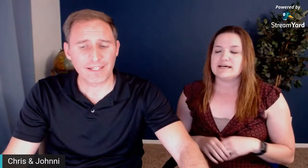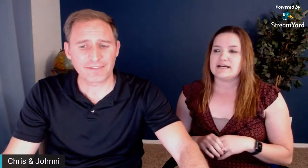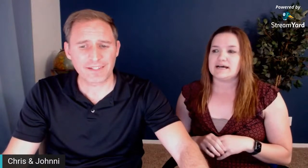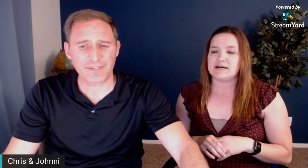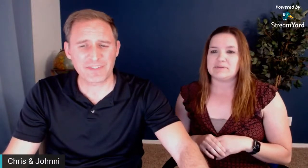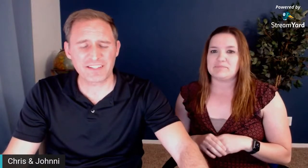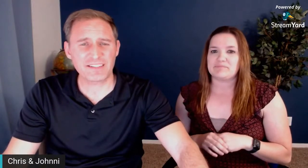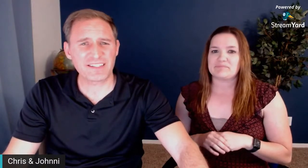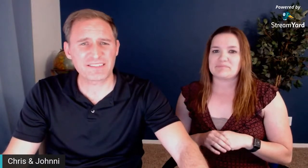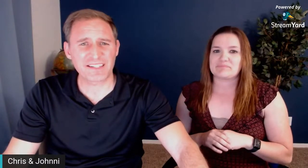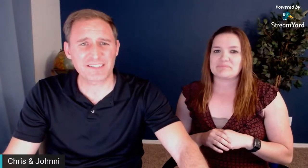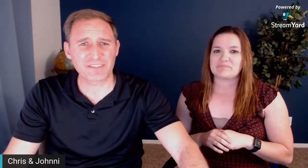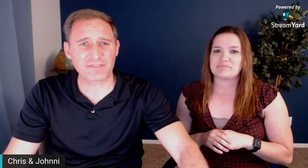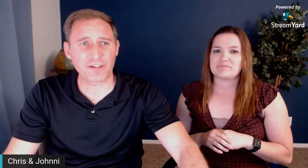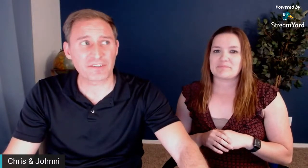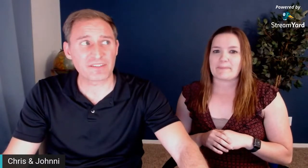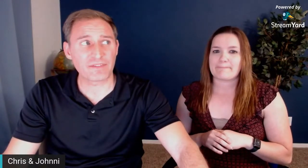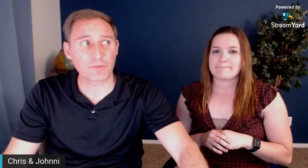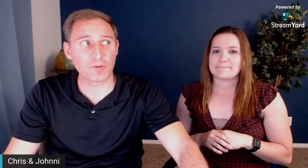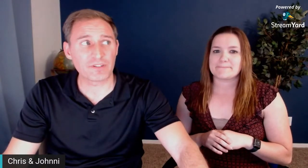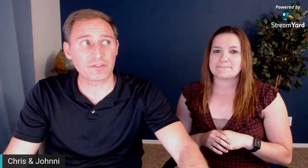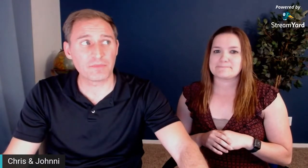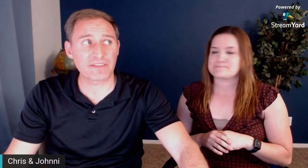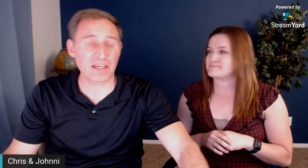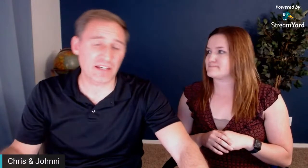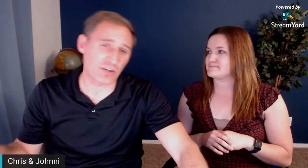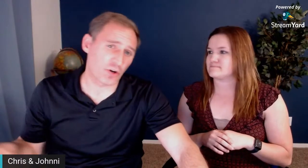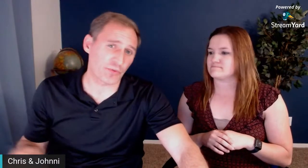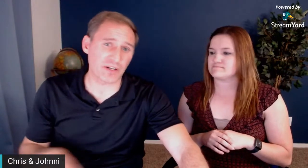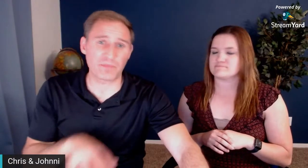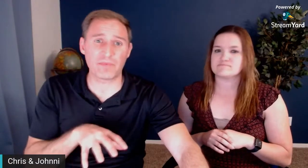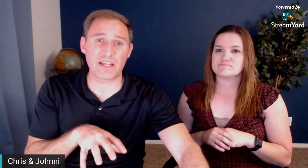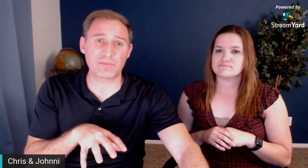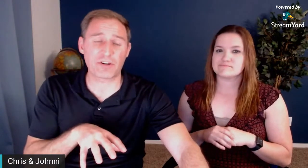yeah and i'm a little indecisive as far as if i'm going to make that incorporate it as part